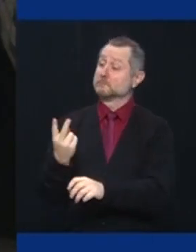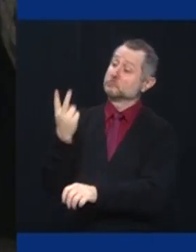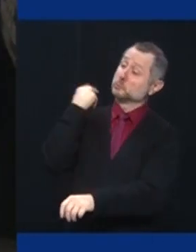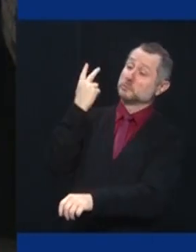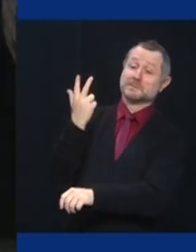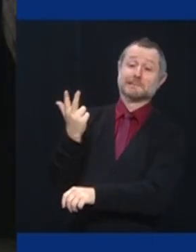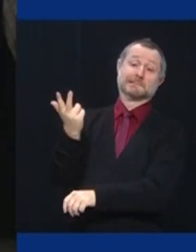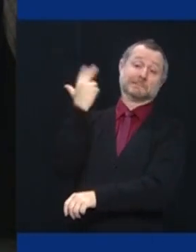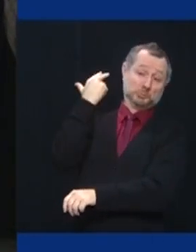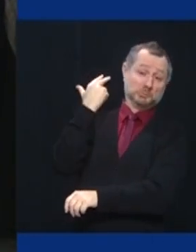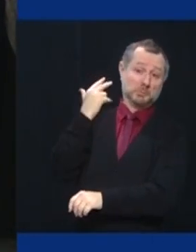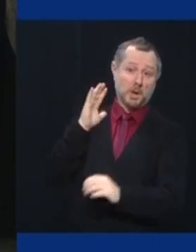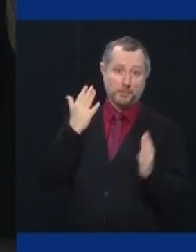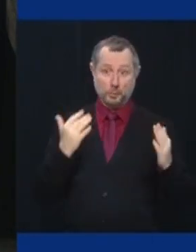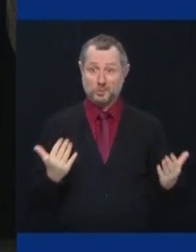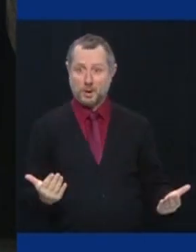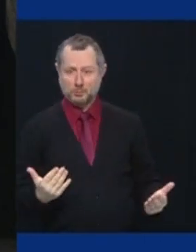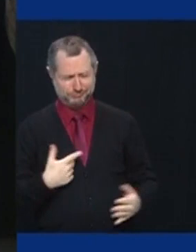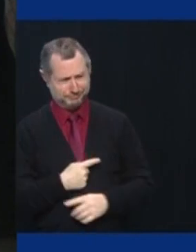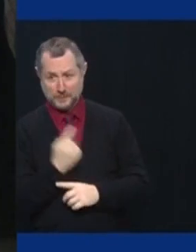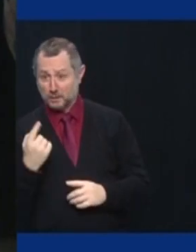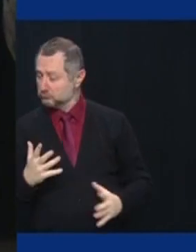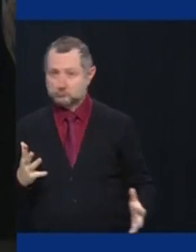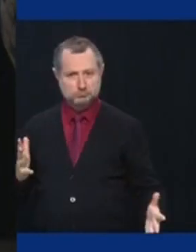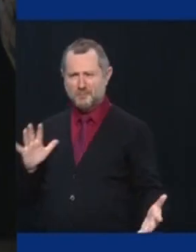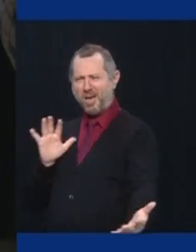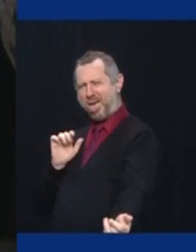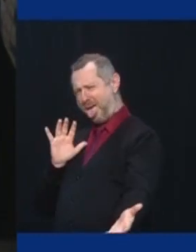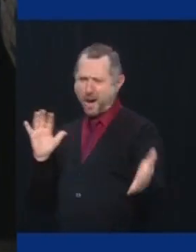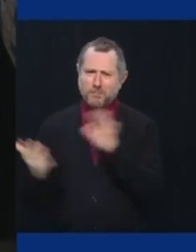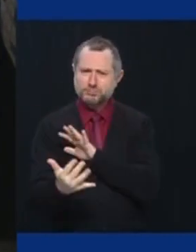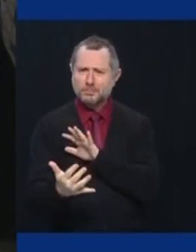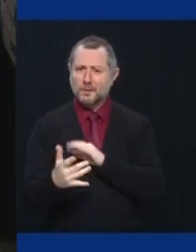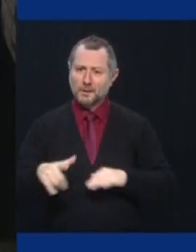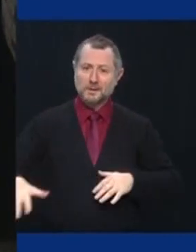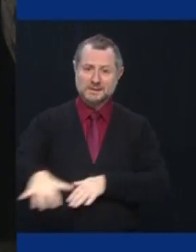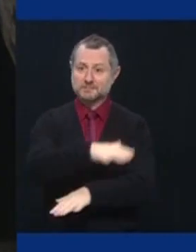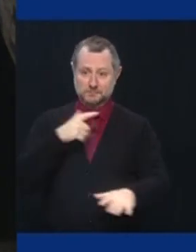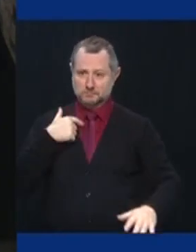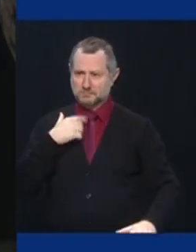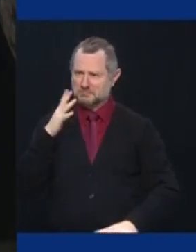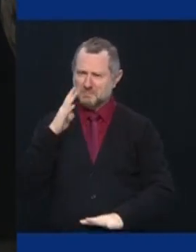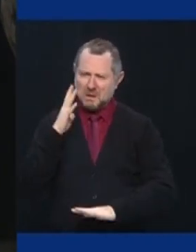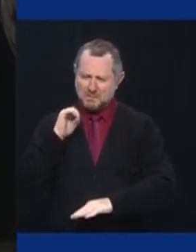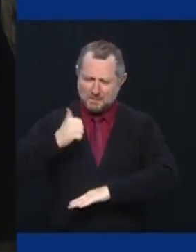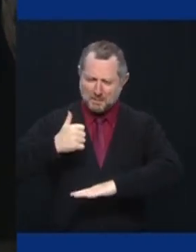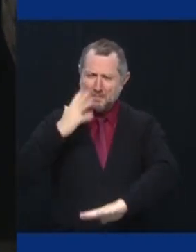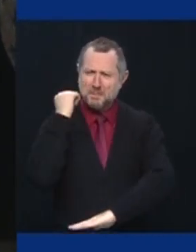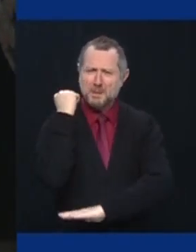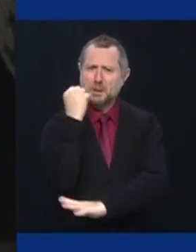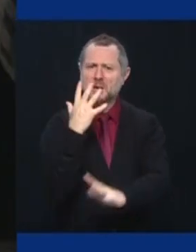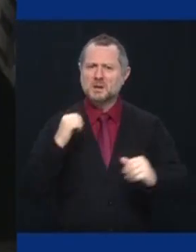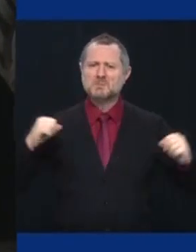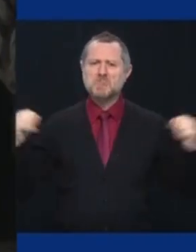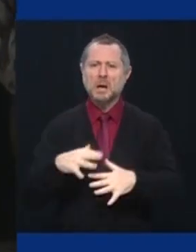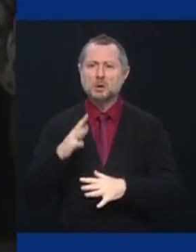YOU KNOW, YOU HAVE TOMORROW WHAT IT WAS A FEW YEARS AGO. AND WHAT IT IS TODAY. AND IT IS NIGHT AND DAY.